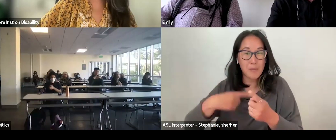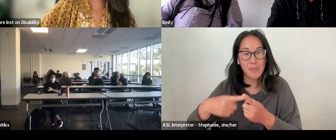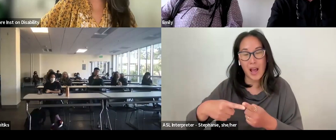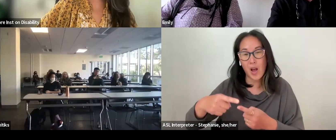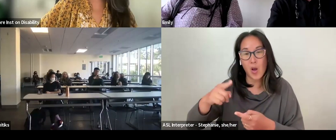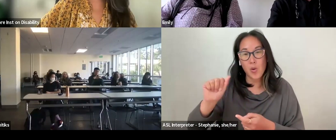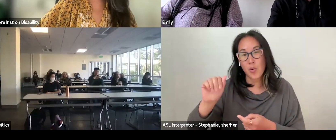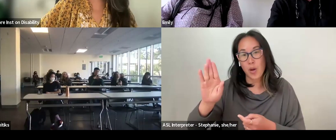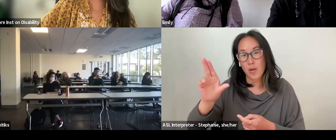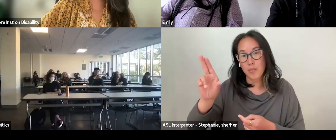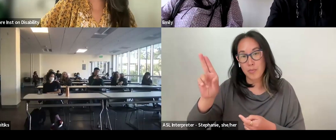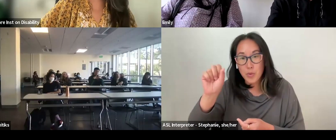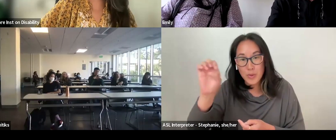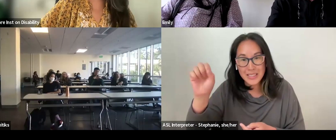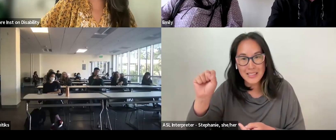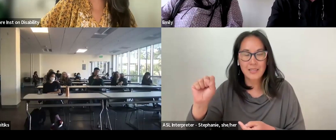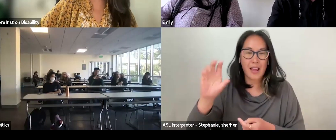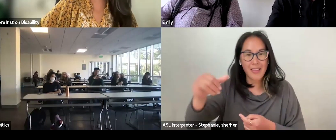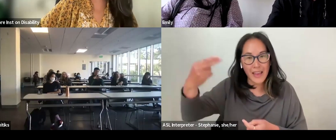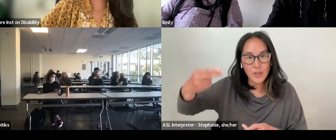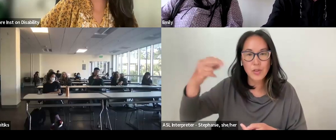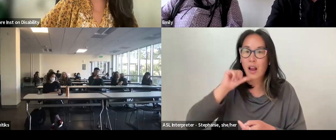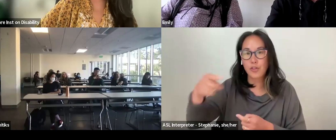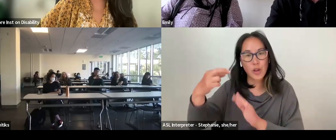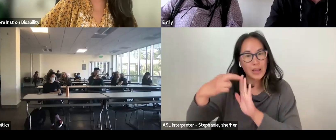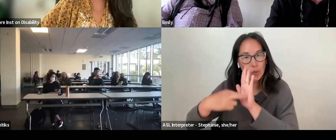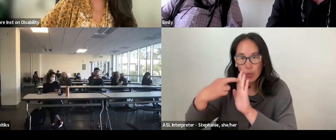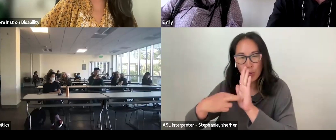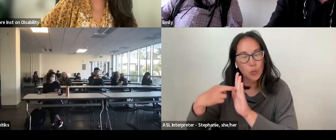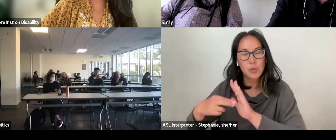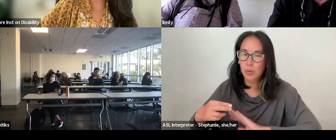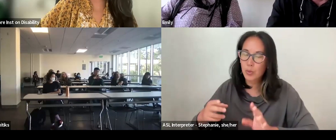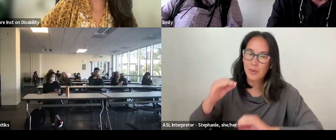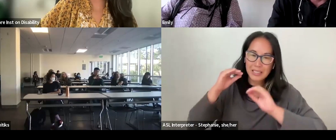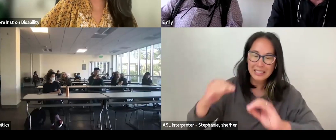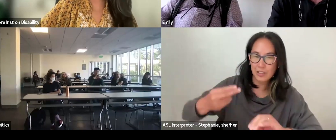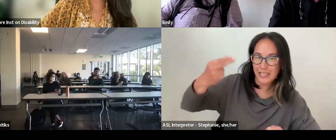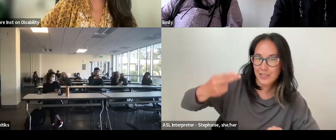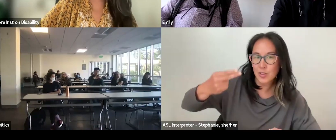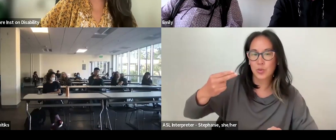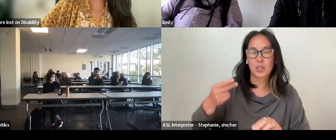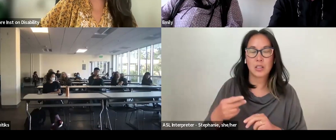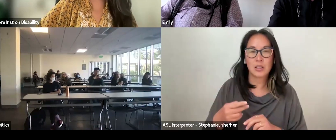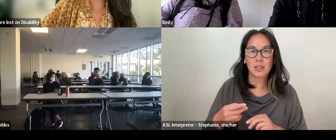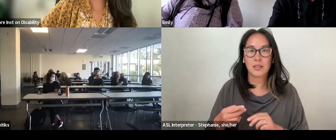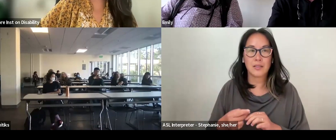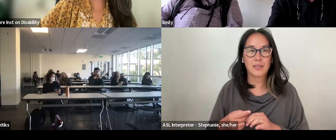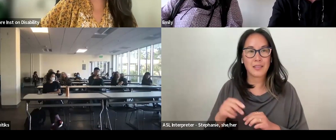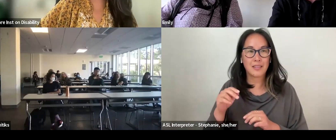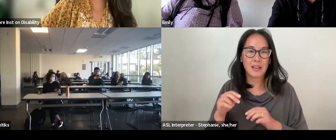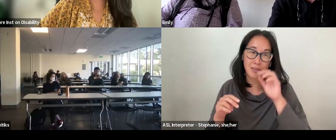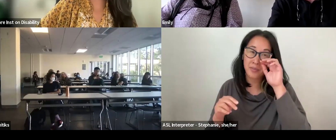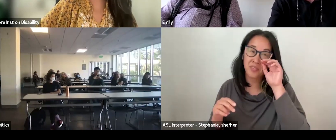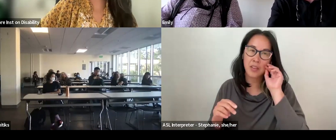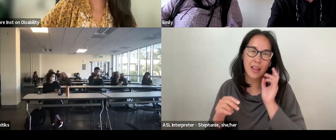Not just about the rules and, you know, this sort of standard line of how, you know,